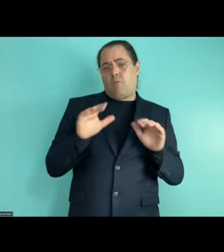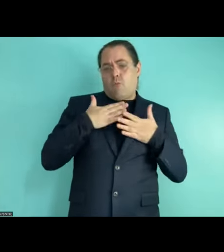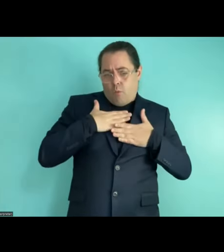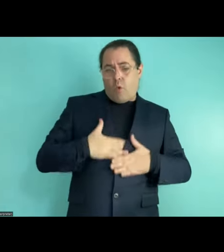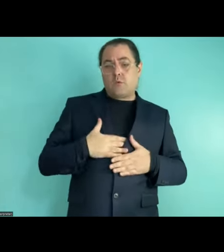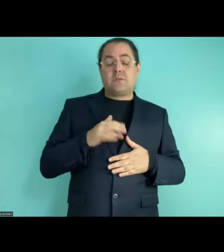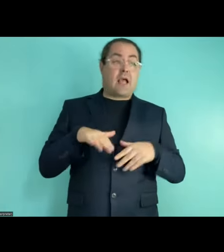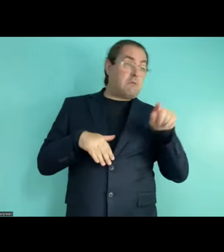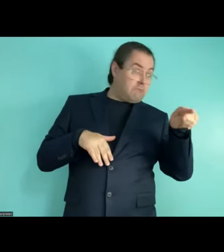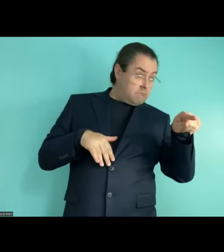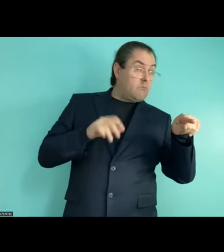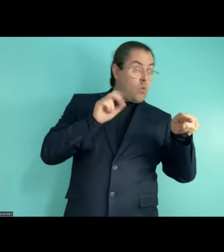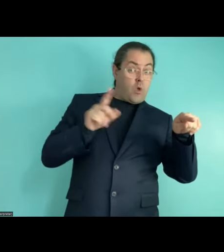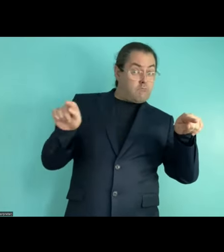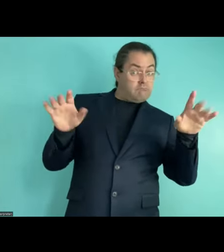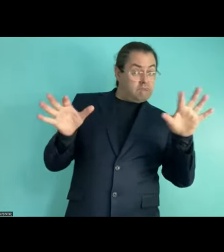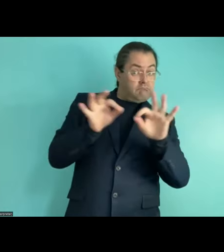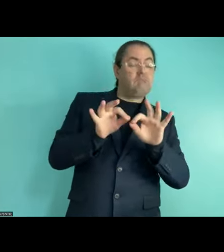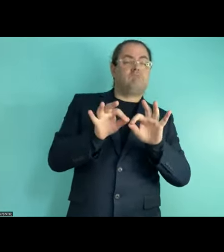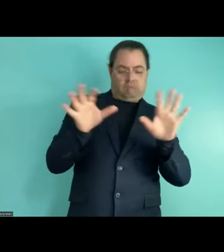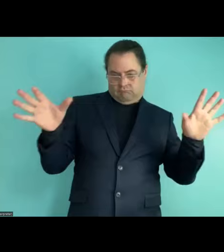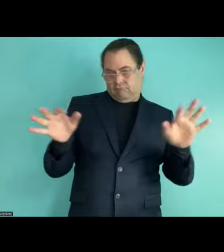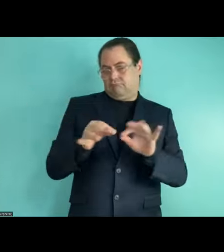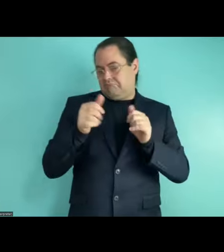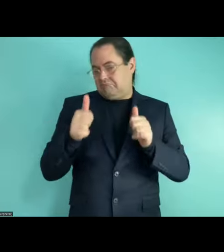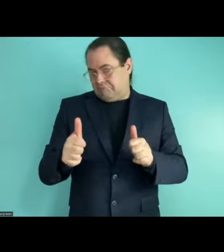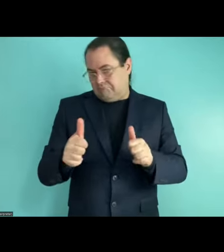16:55:06 if he she is fine with having the contact details shared, but we are very much